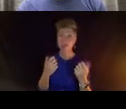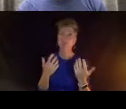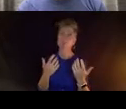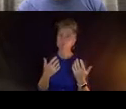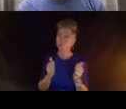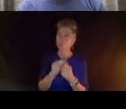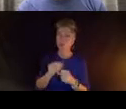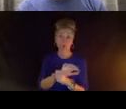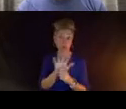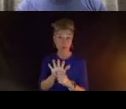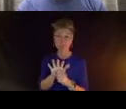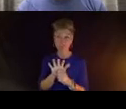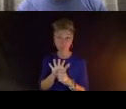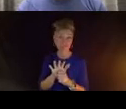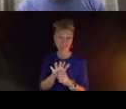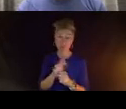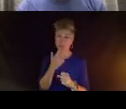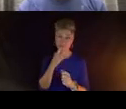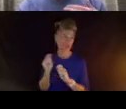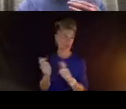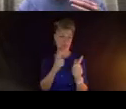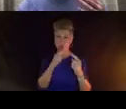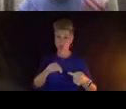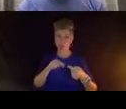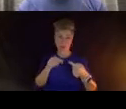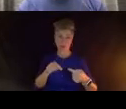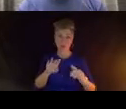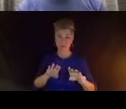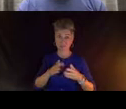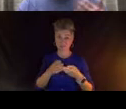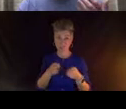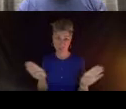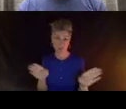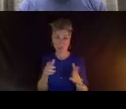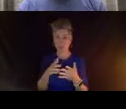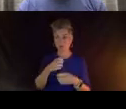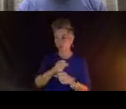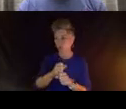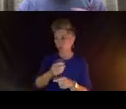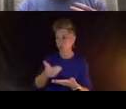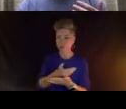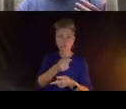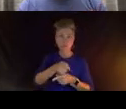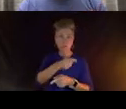I would say, in general in terms of creating our routines and making sure that we're taking care